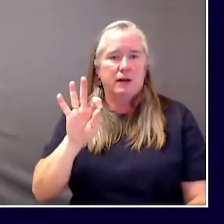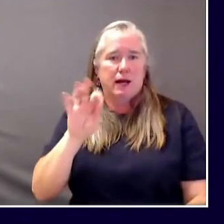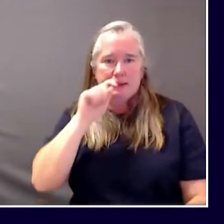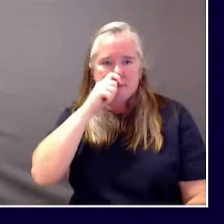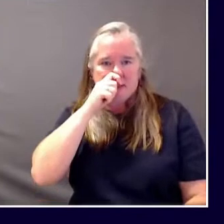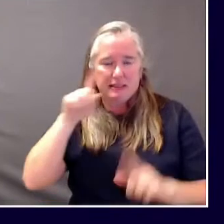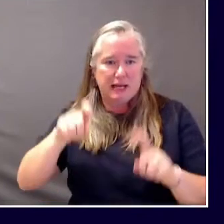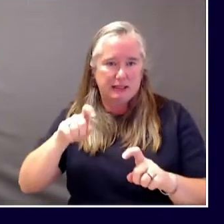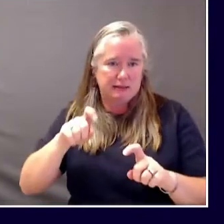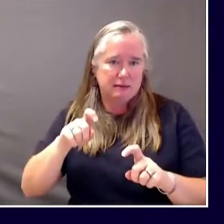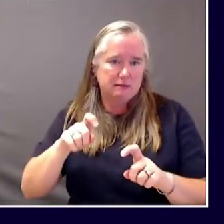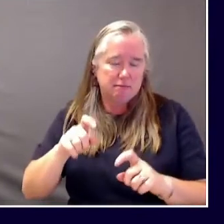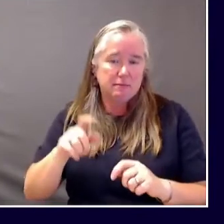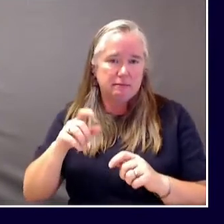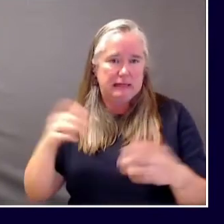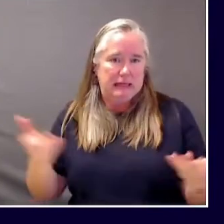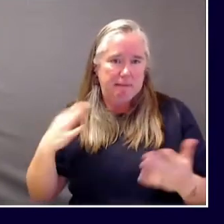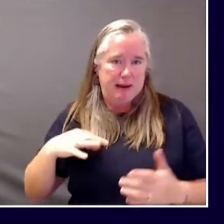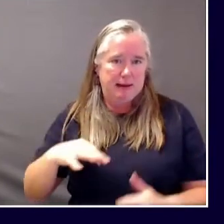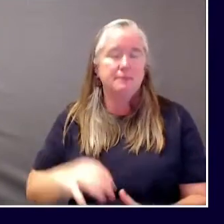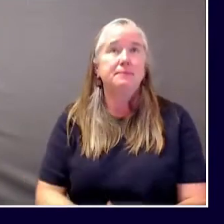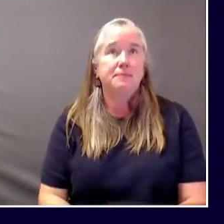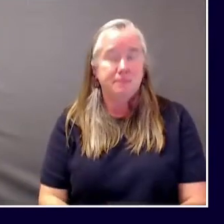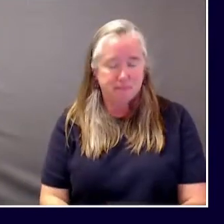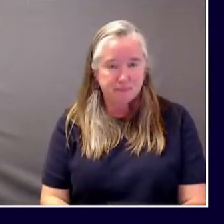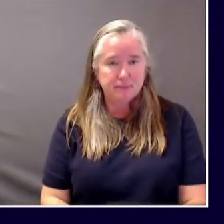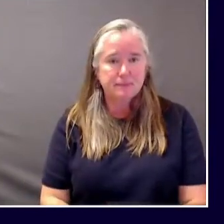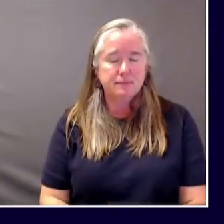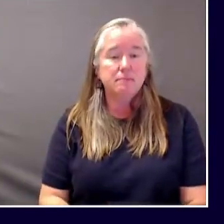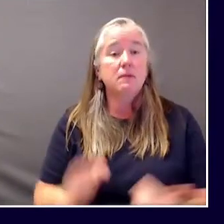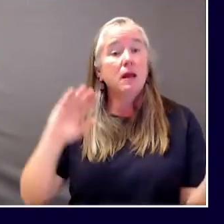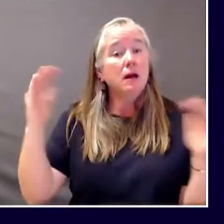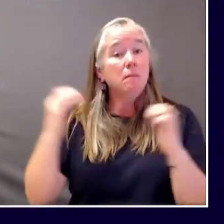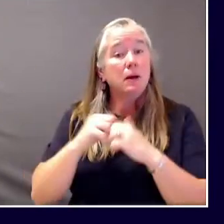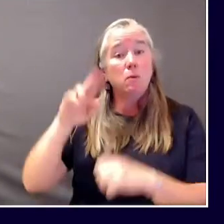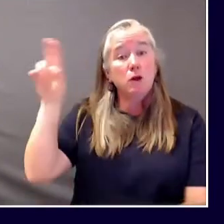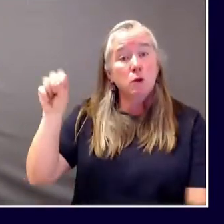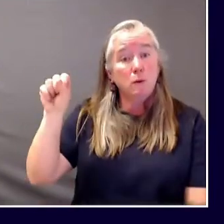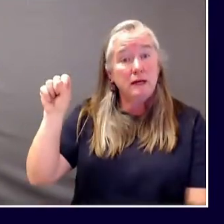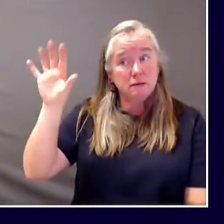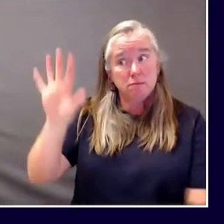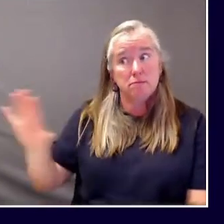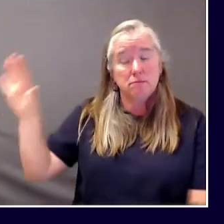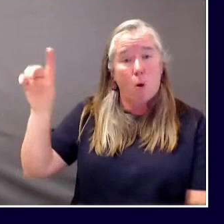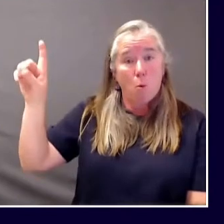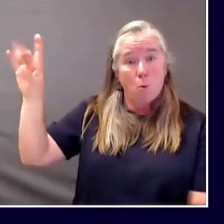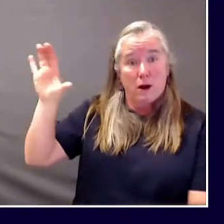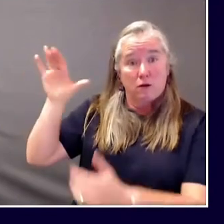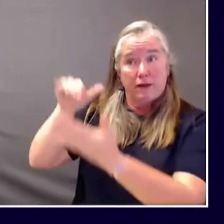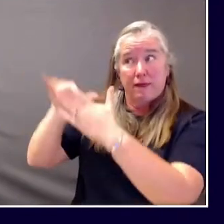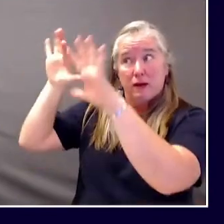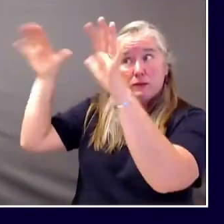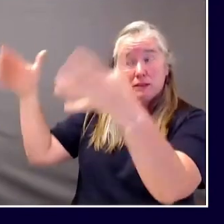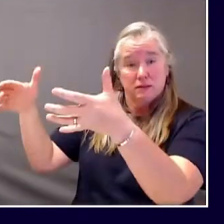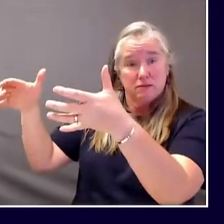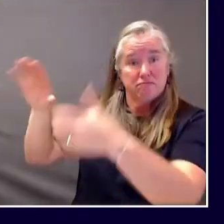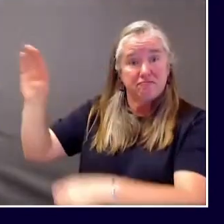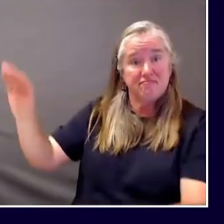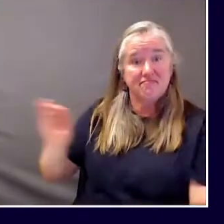thousand people in may to put that number into context